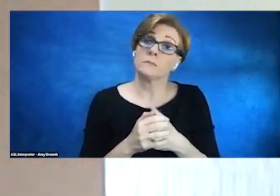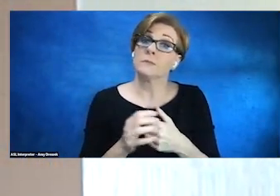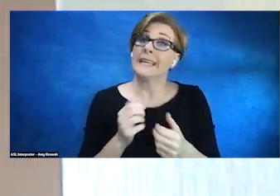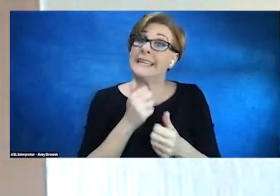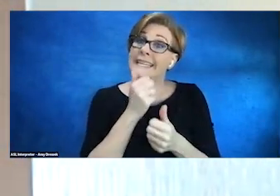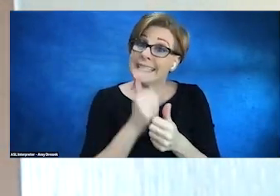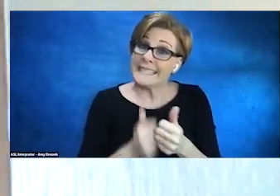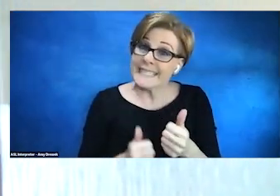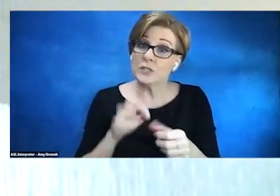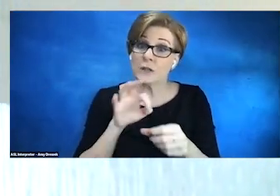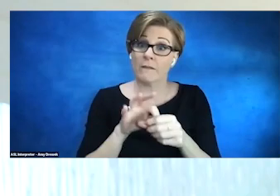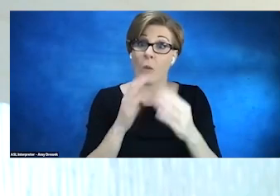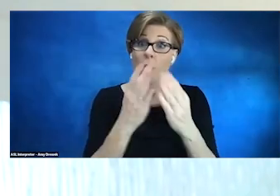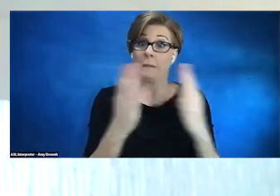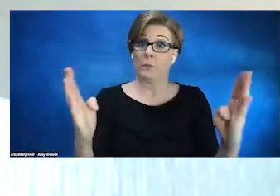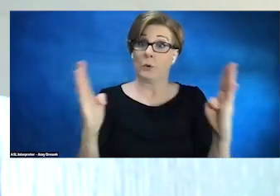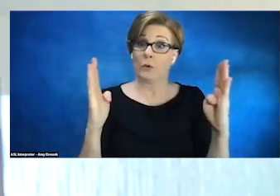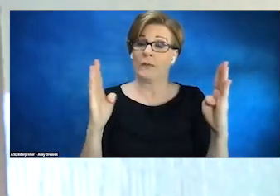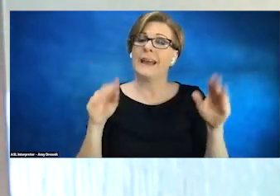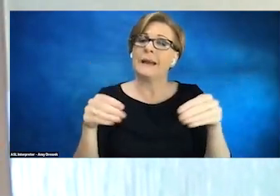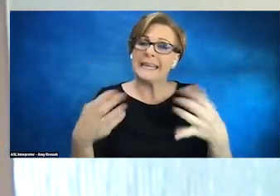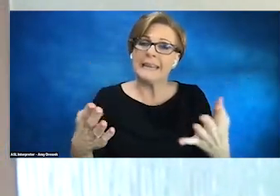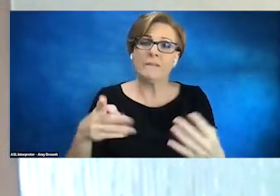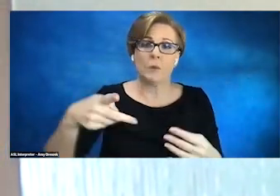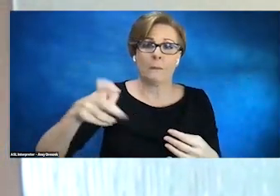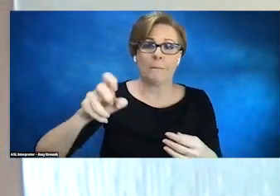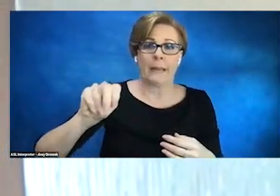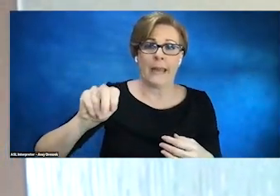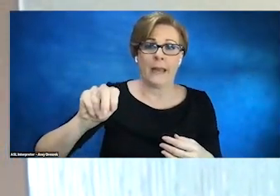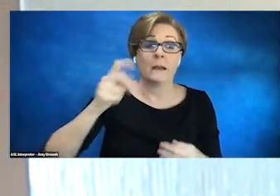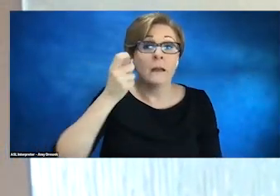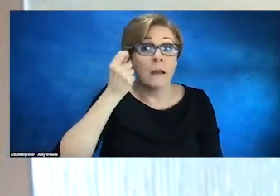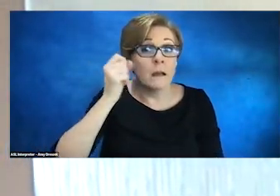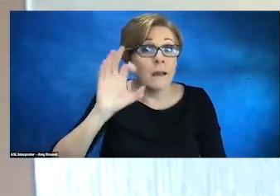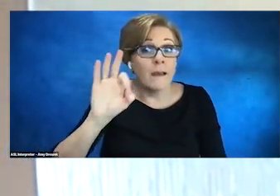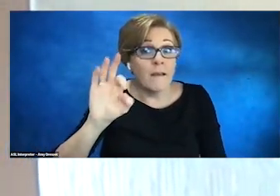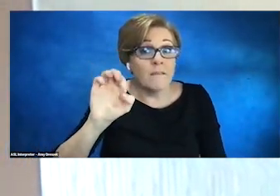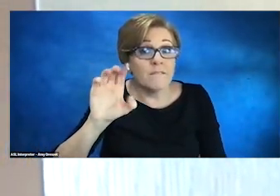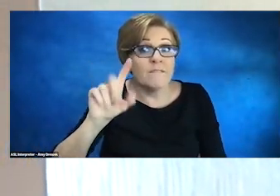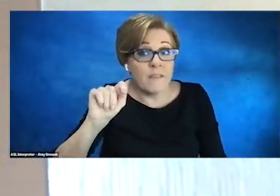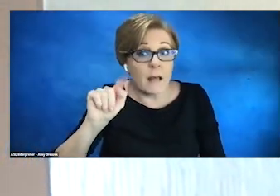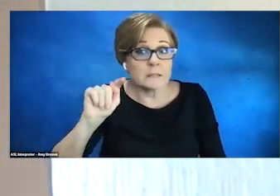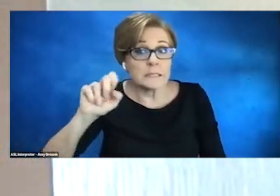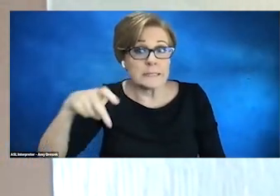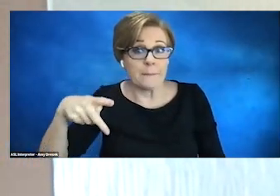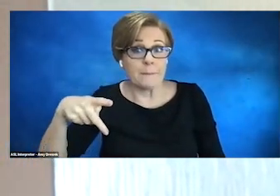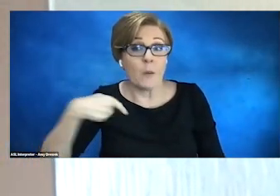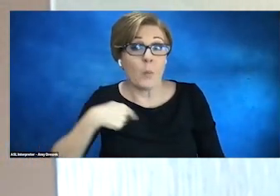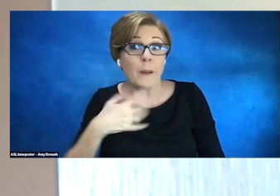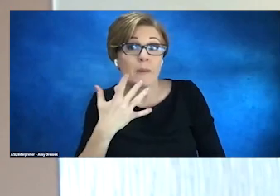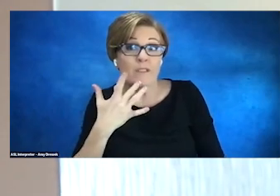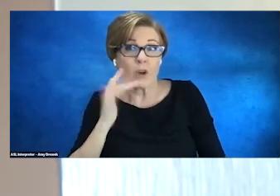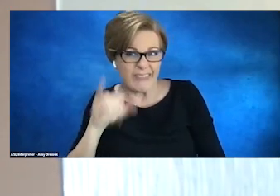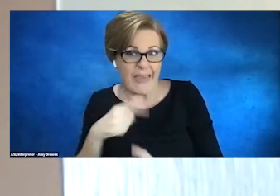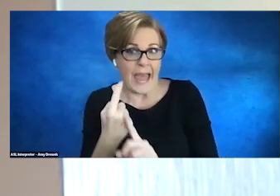our voting booths we provide a pen and it's a felt tip pen and we prefer that voters use this